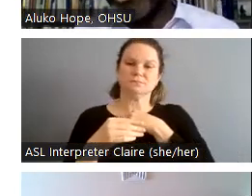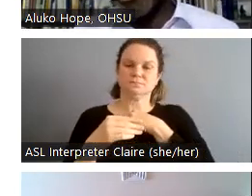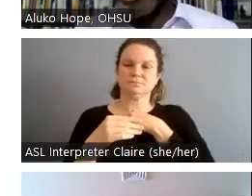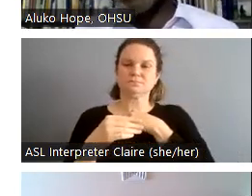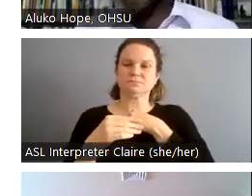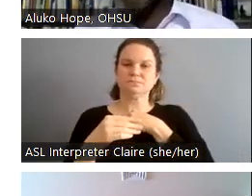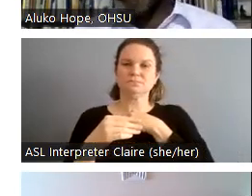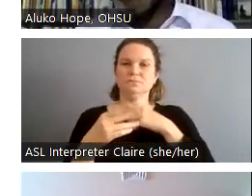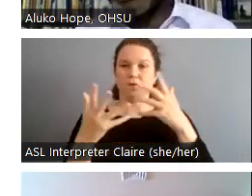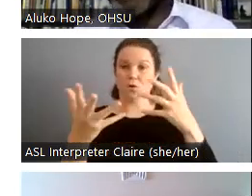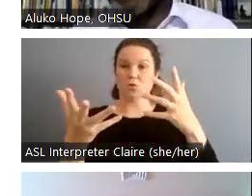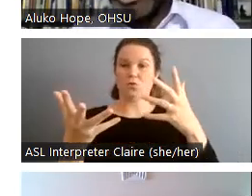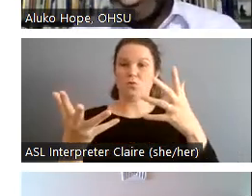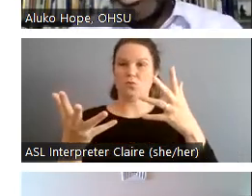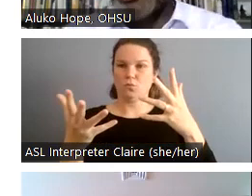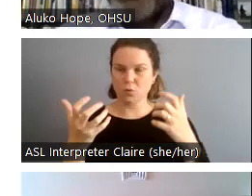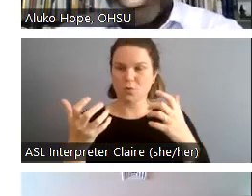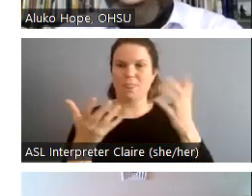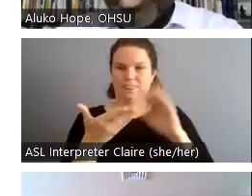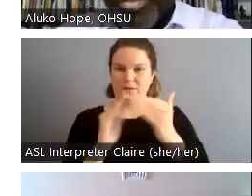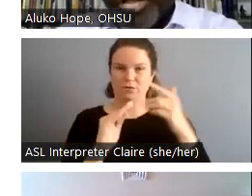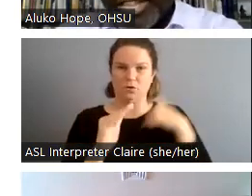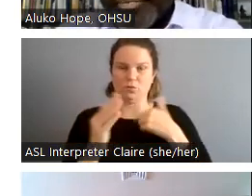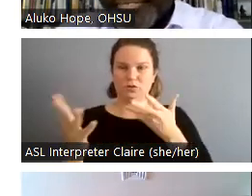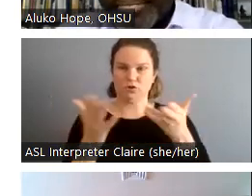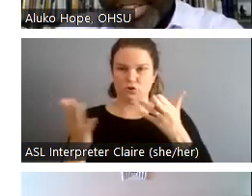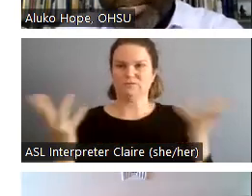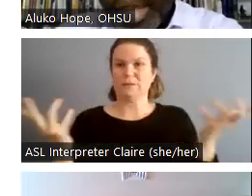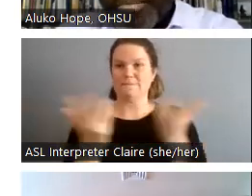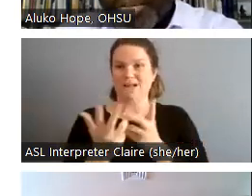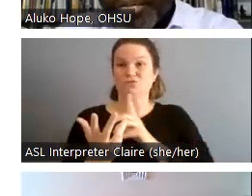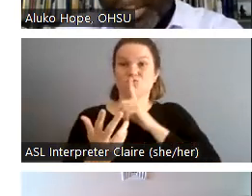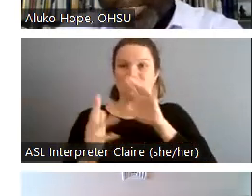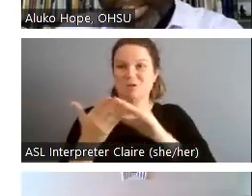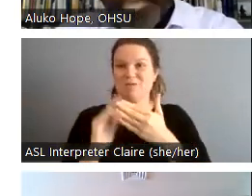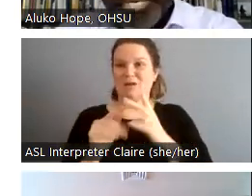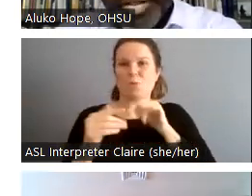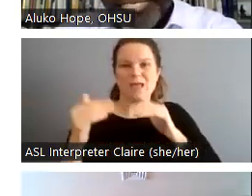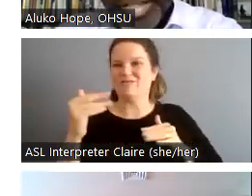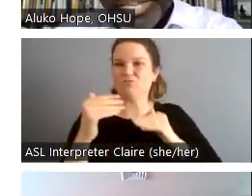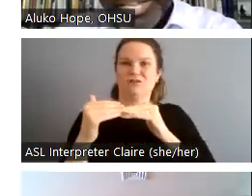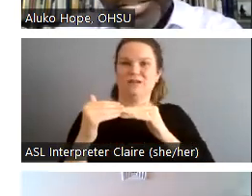being treated by us being more reflective of the need, but I don't think we're there yet. And so, I'm sort of a